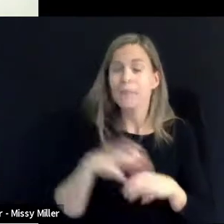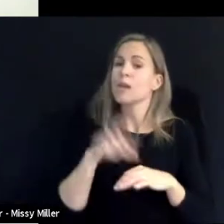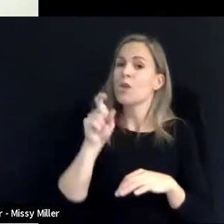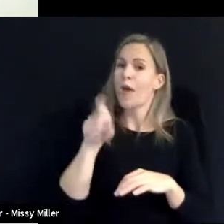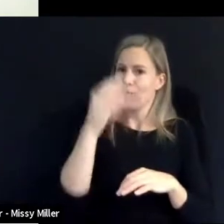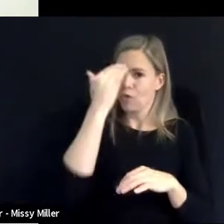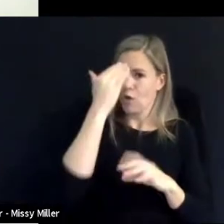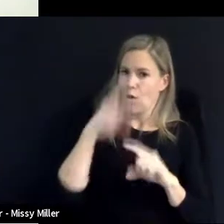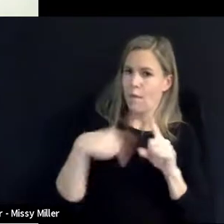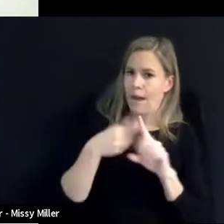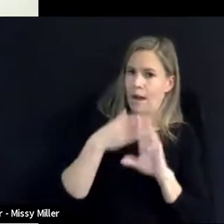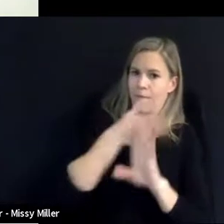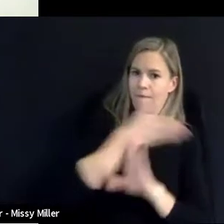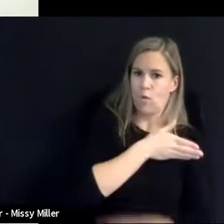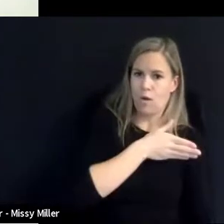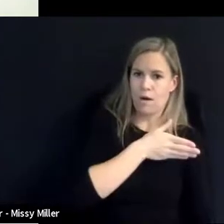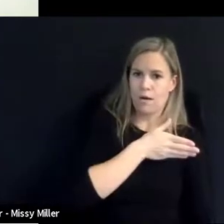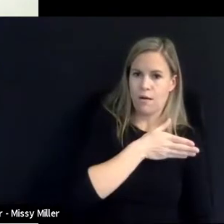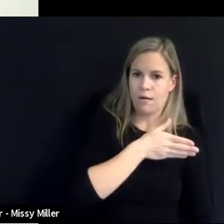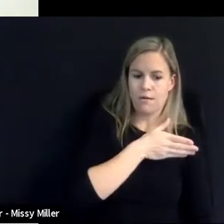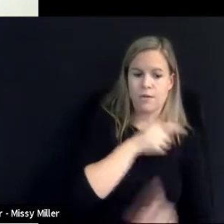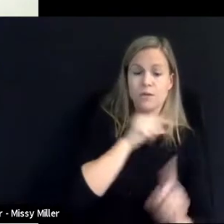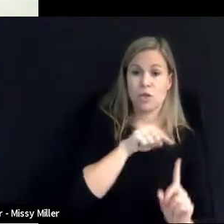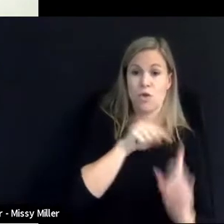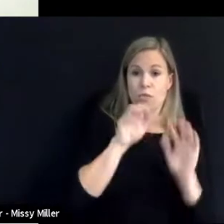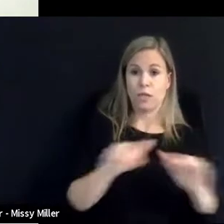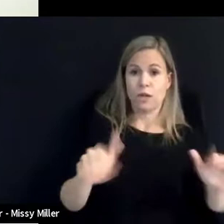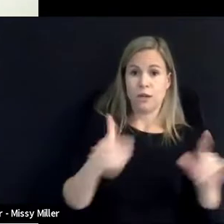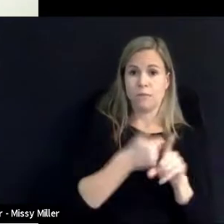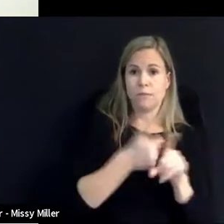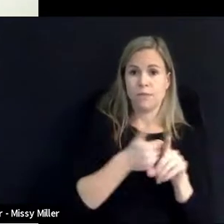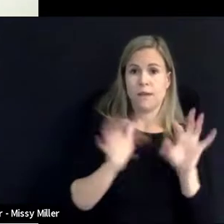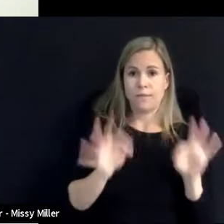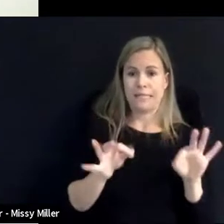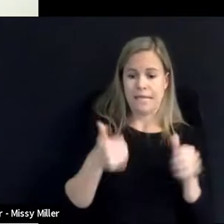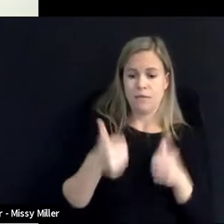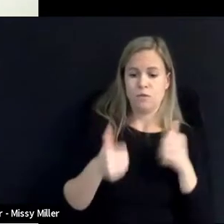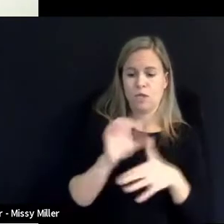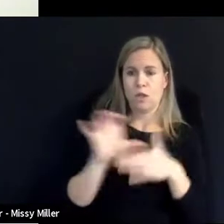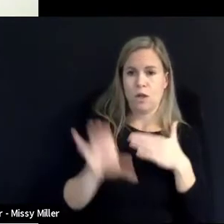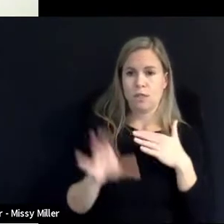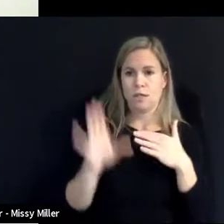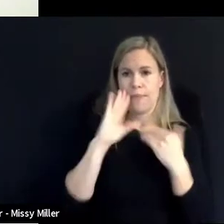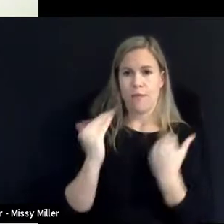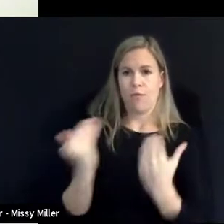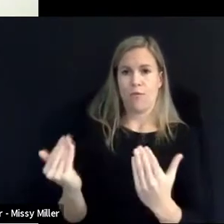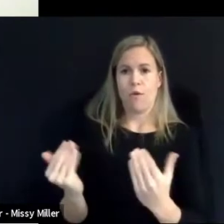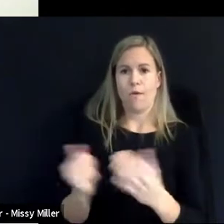The child then chooses the consequence, right? Okay, I'll be in my room,